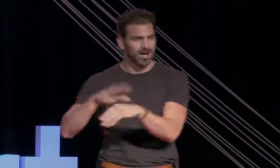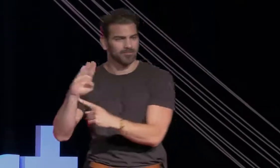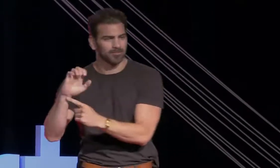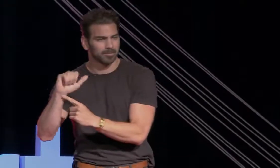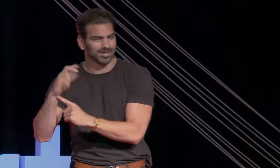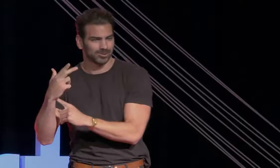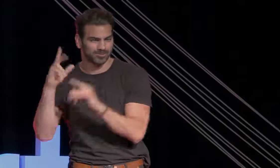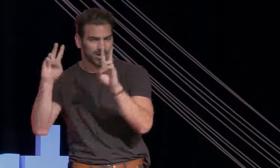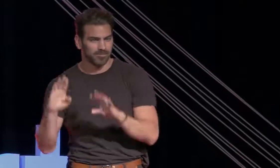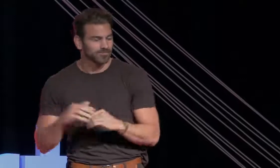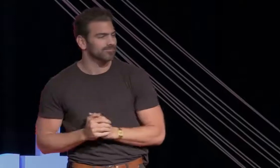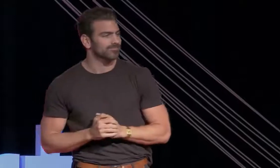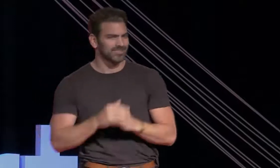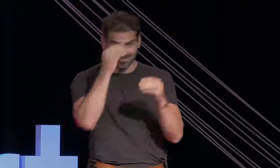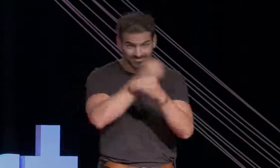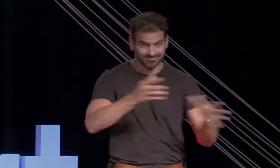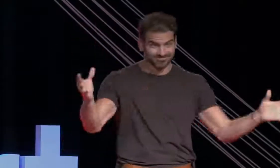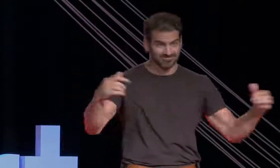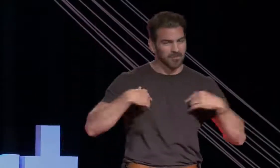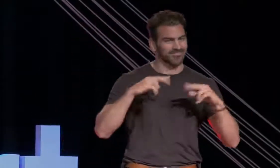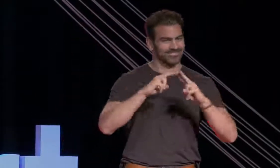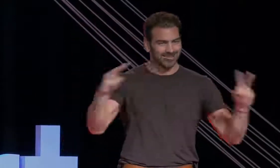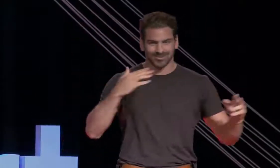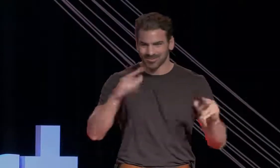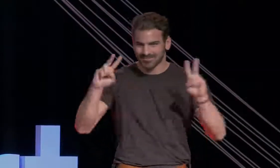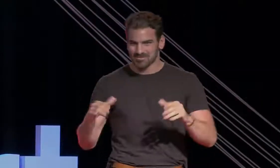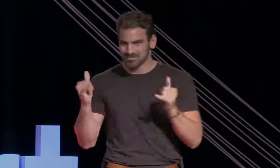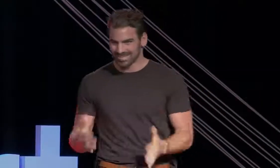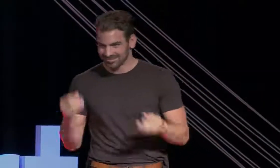the beach it was great lucky for them i happened to be very good at volleyball